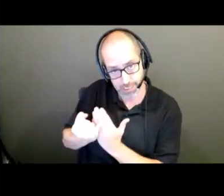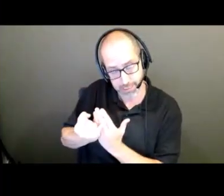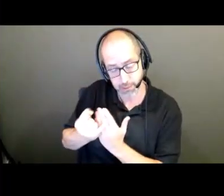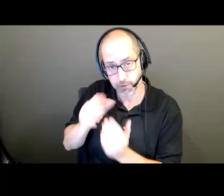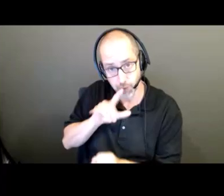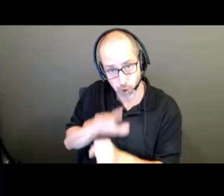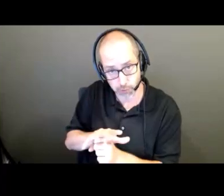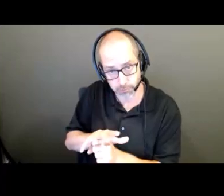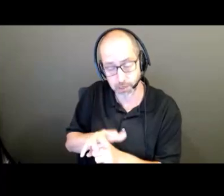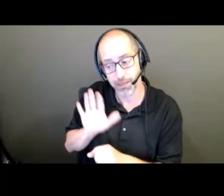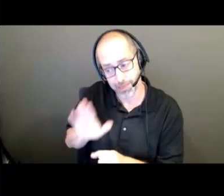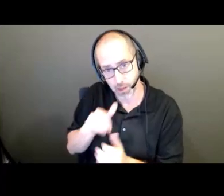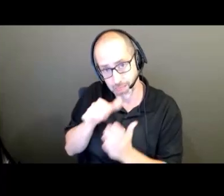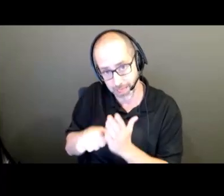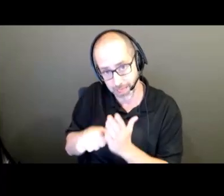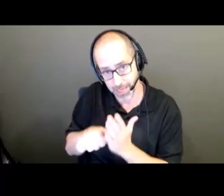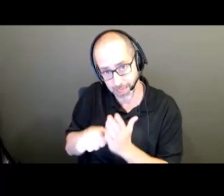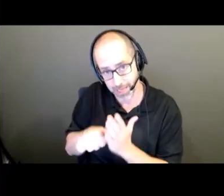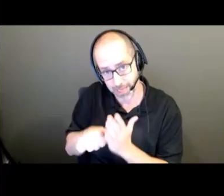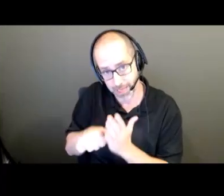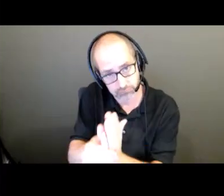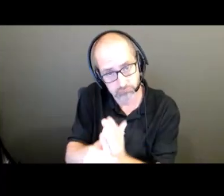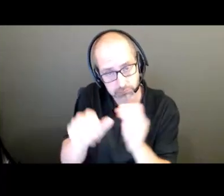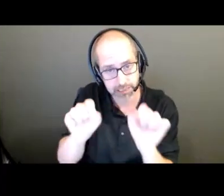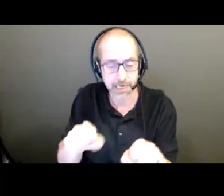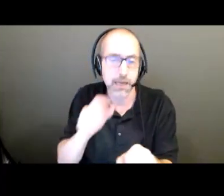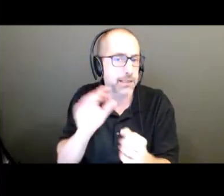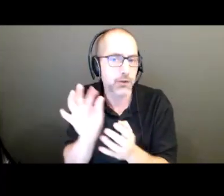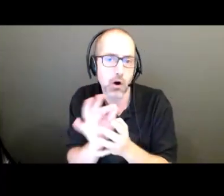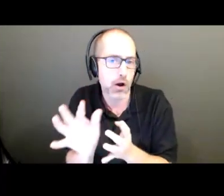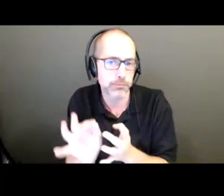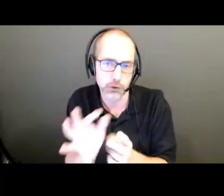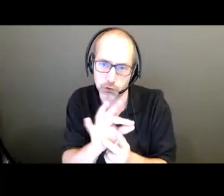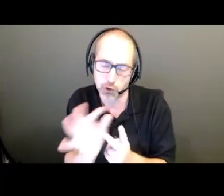But again, these are optional and only if relevant to your project.